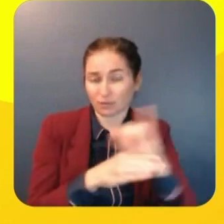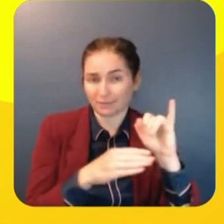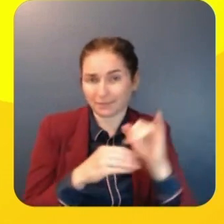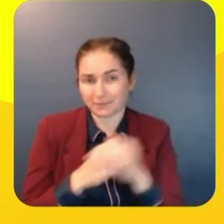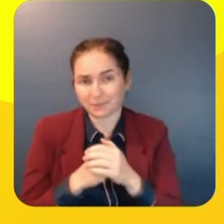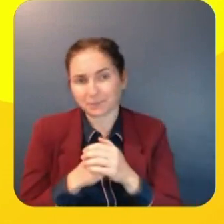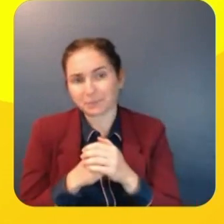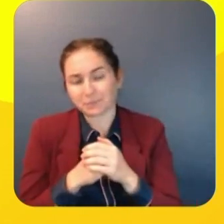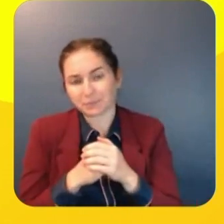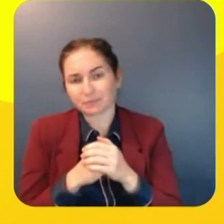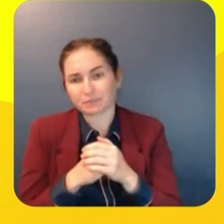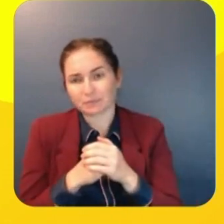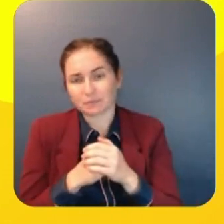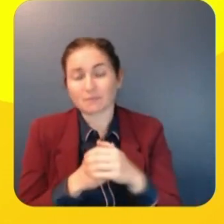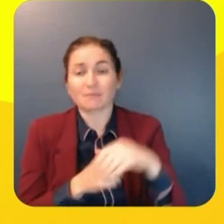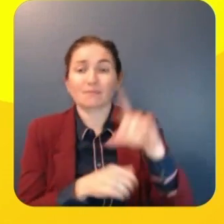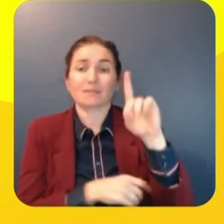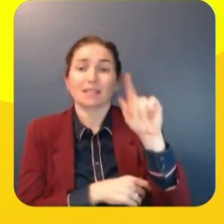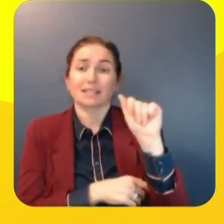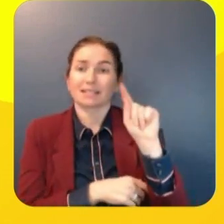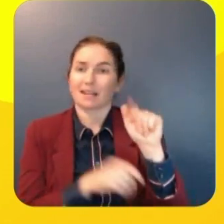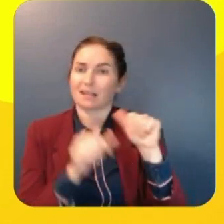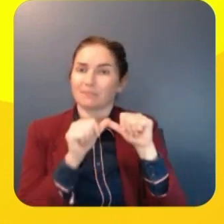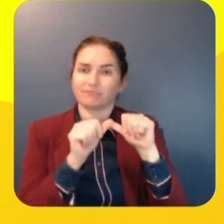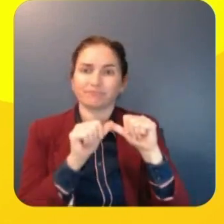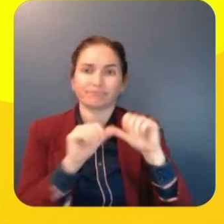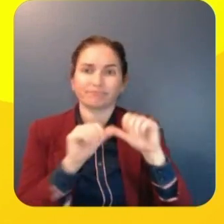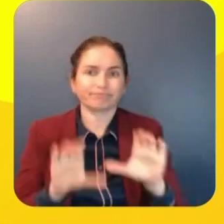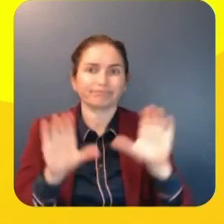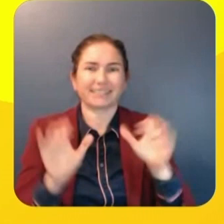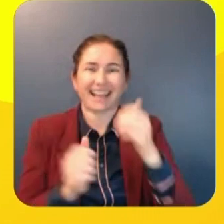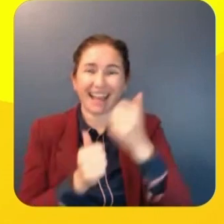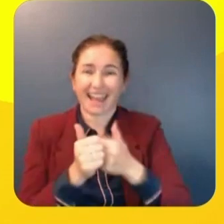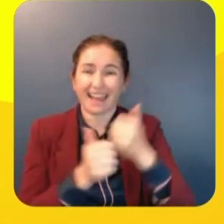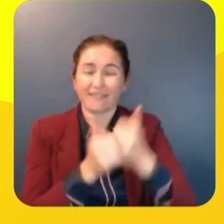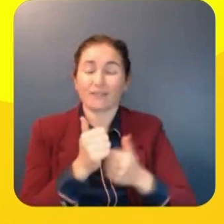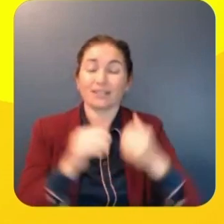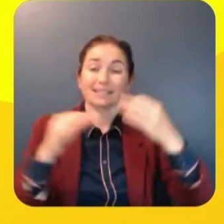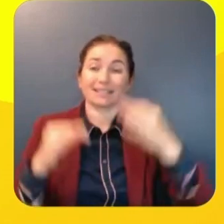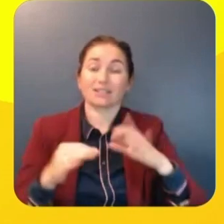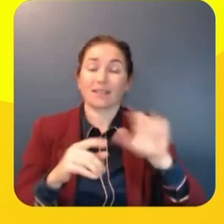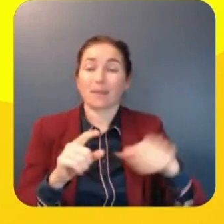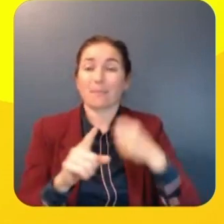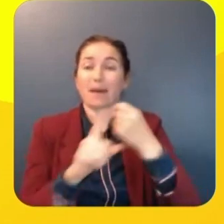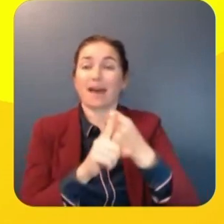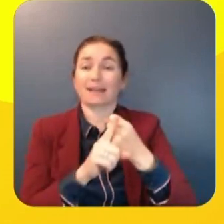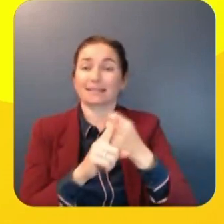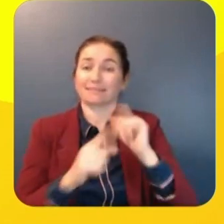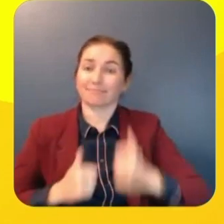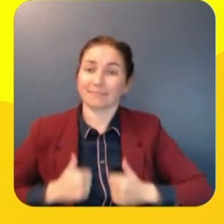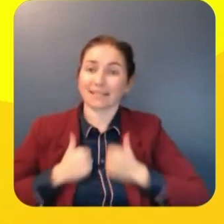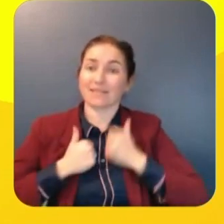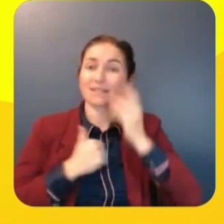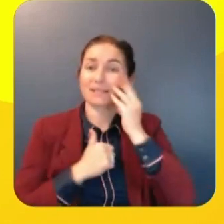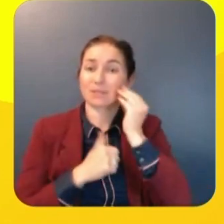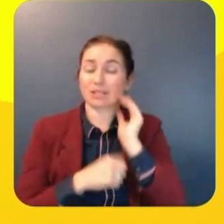Data is increasingly driving every exponential decision that impacts the lived experiences of our workers and our users.